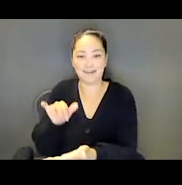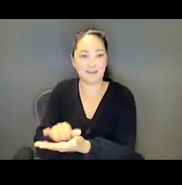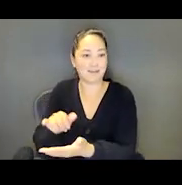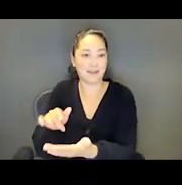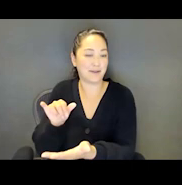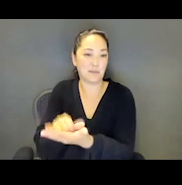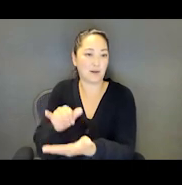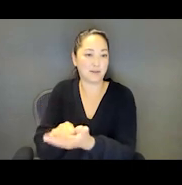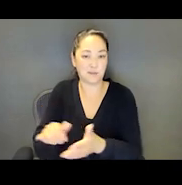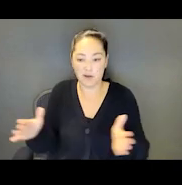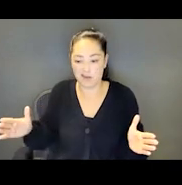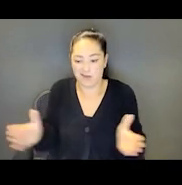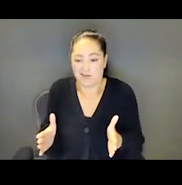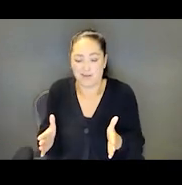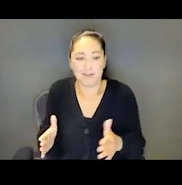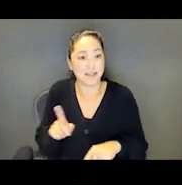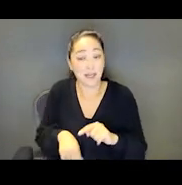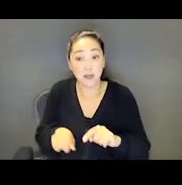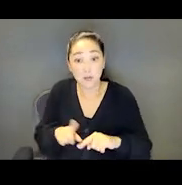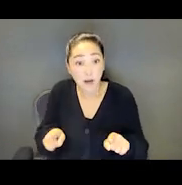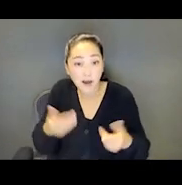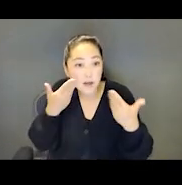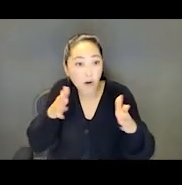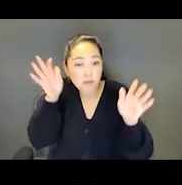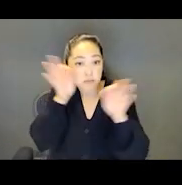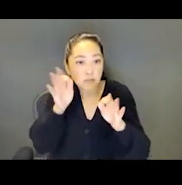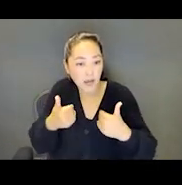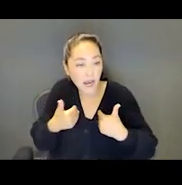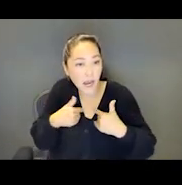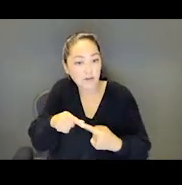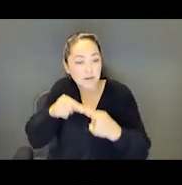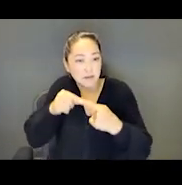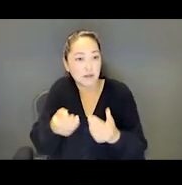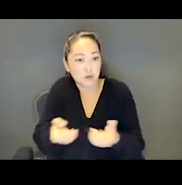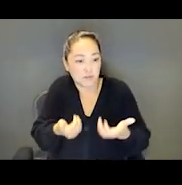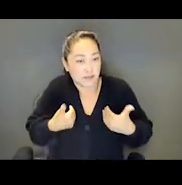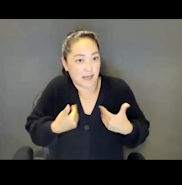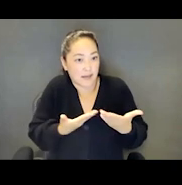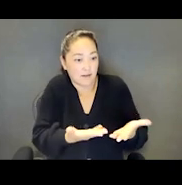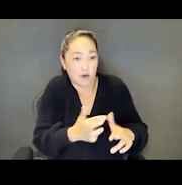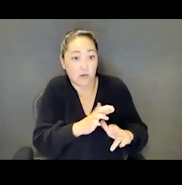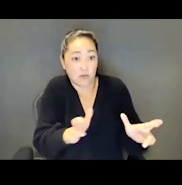are equipments now that exist or they don't they think that none of the trails are gonna